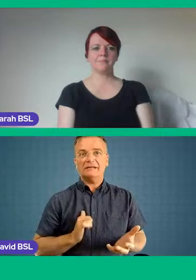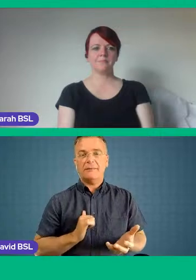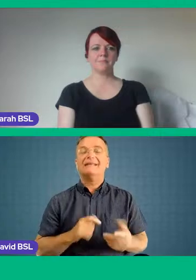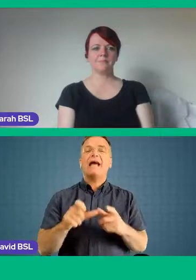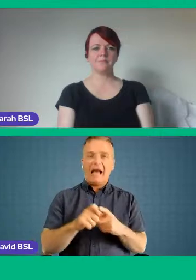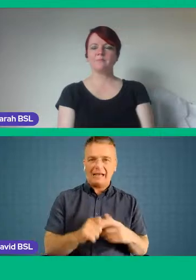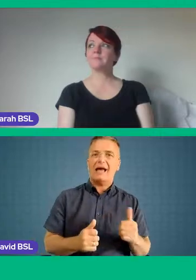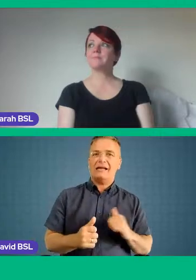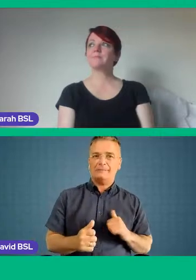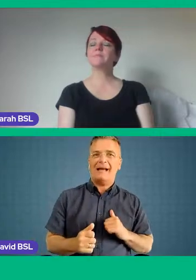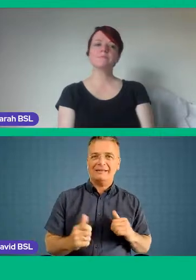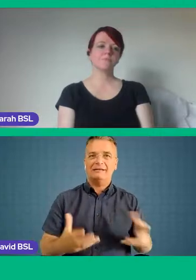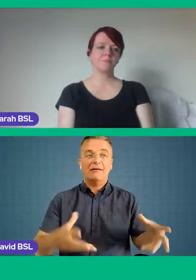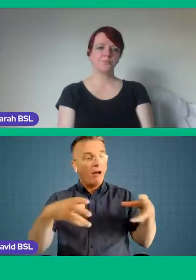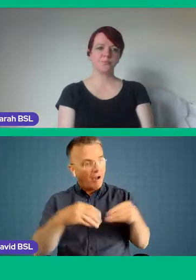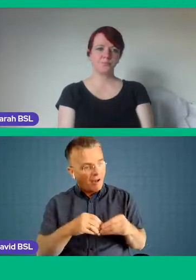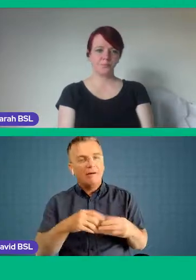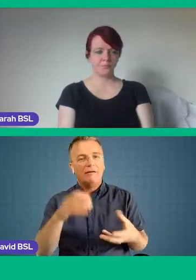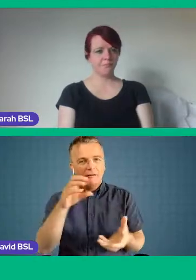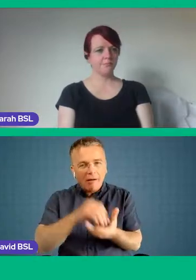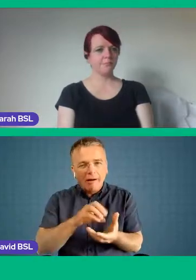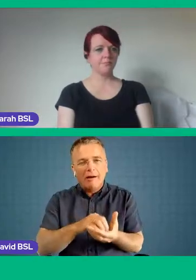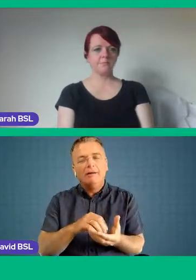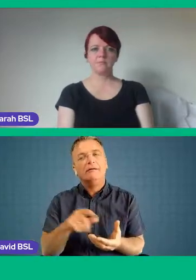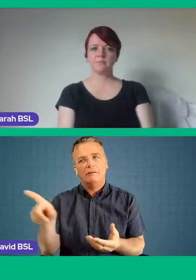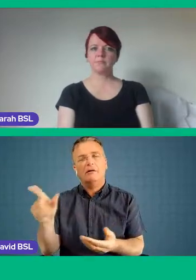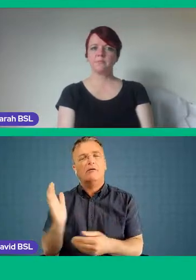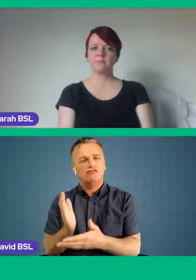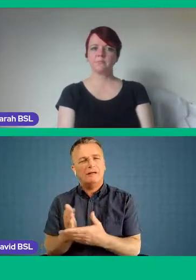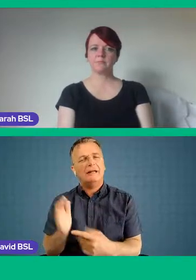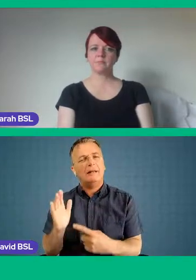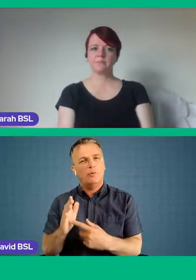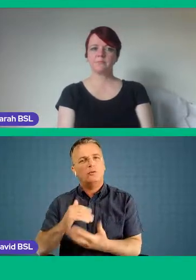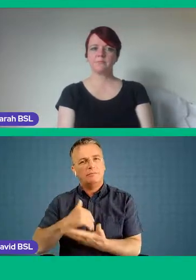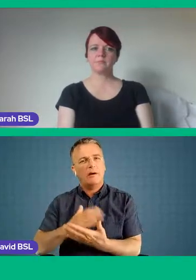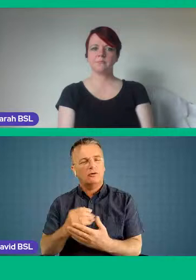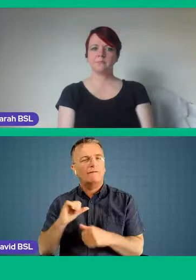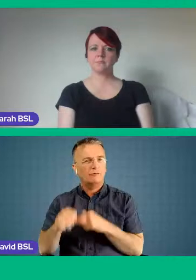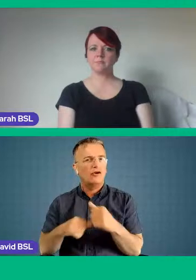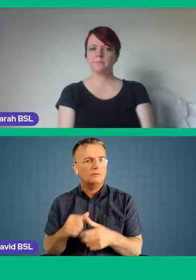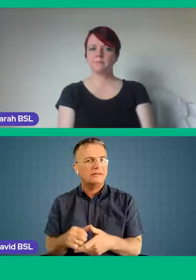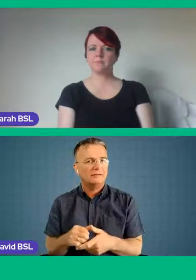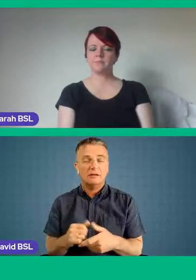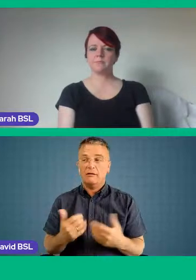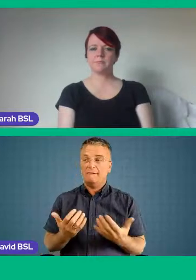I think that's been a really important part of that process, and now for us I think